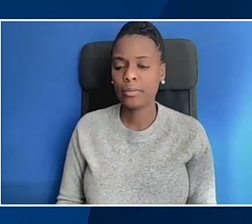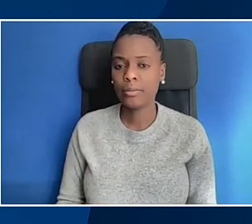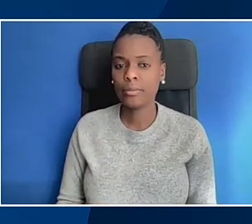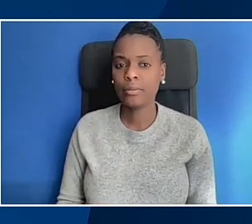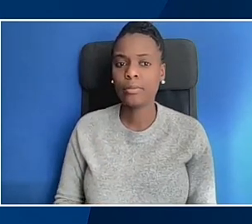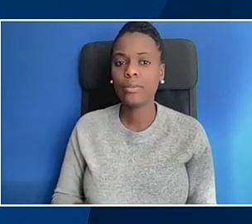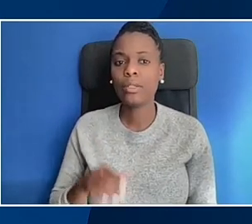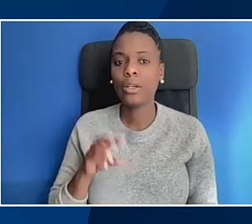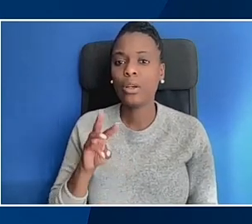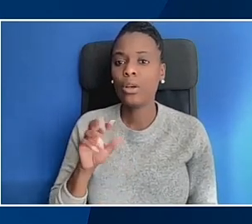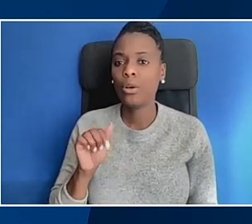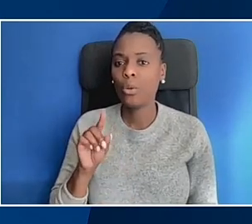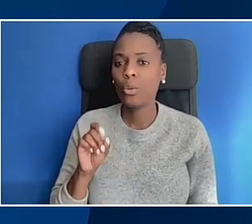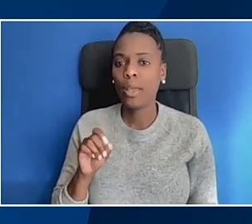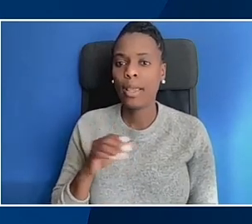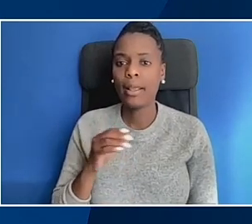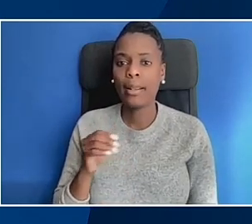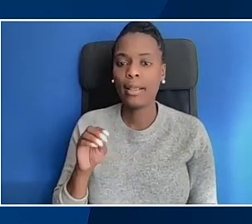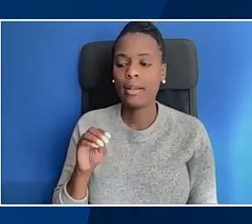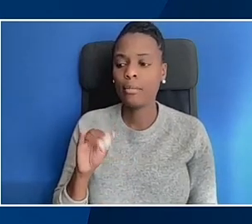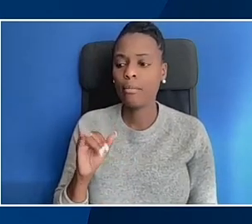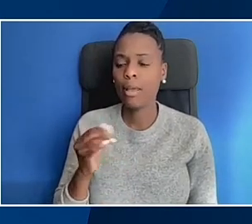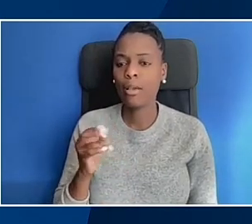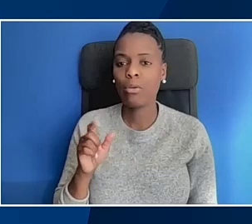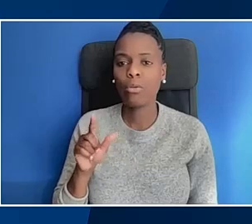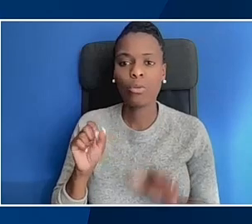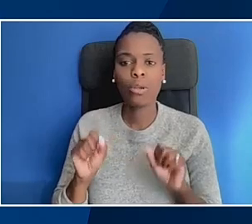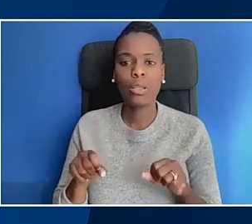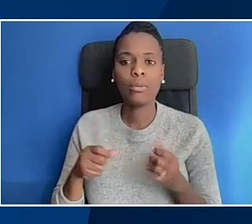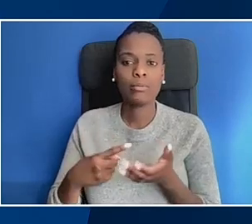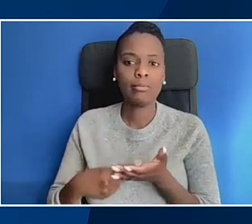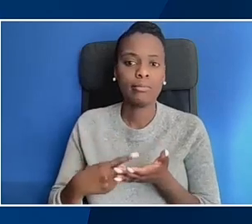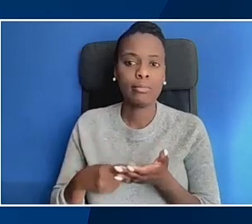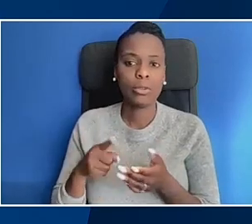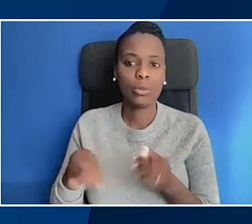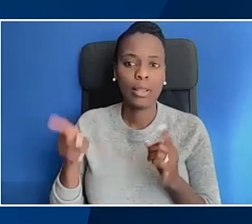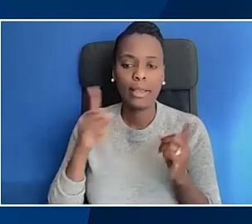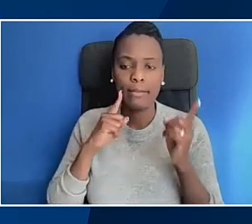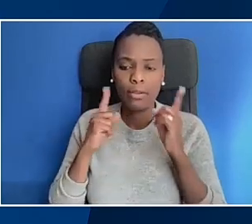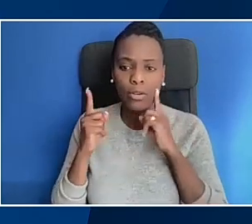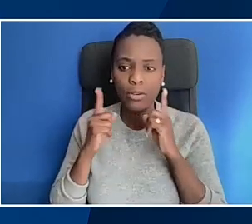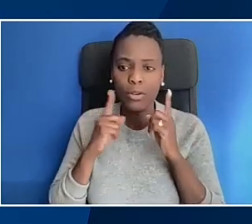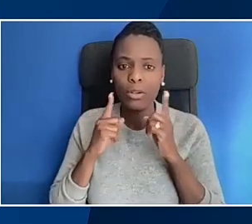able to talk about what they've heard. And I do want to circle back to both of them to ask more specific questions about what they've heard. But, you know, have